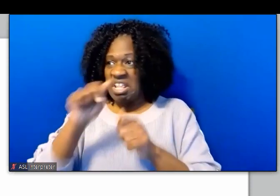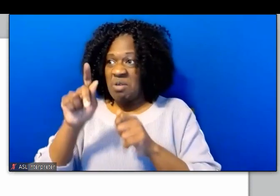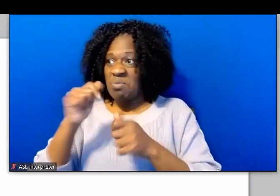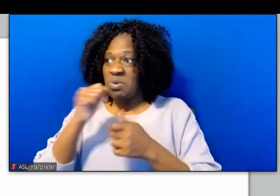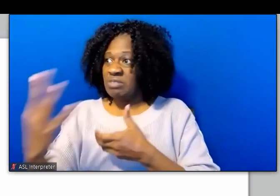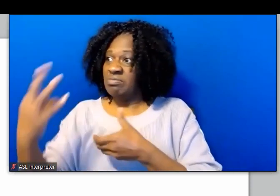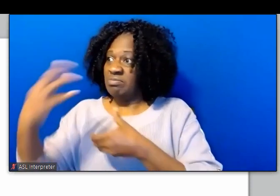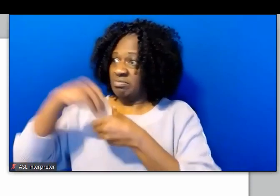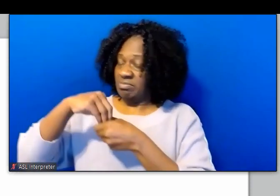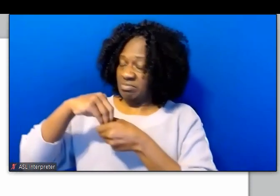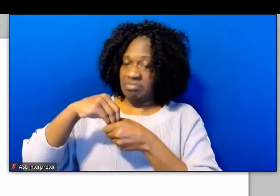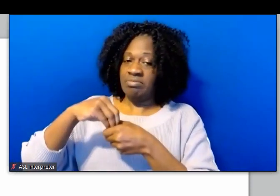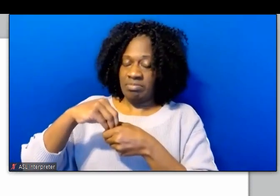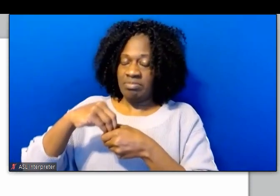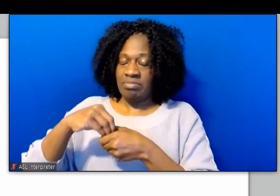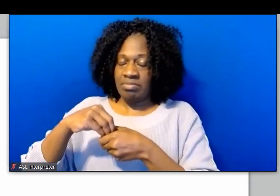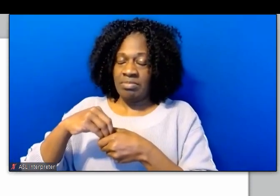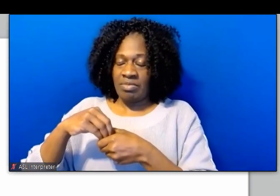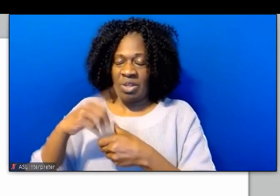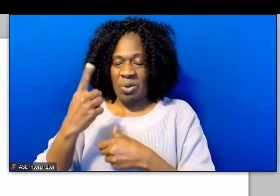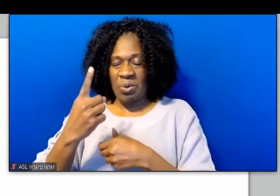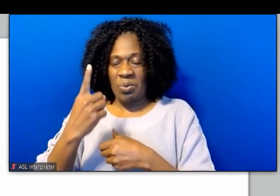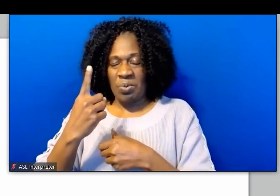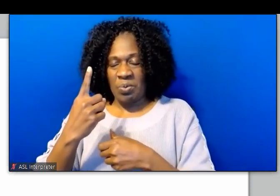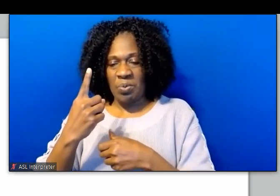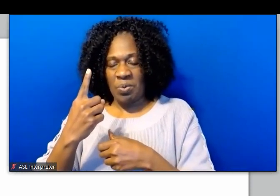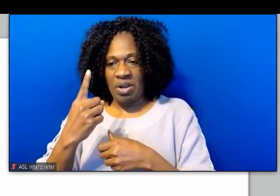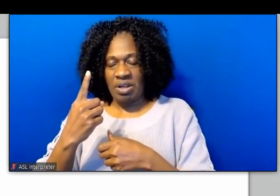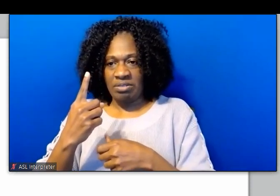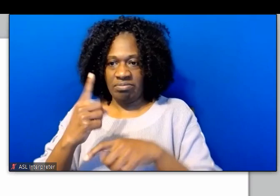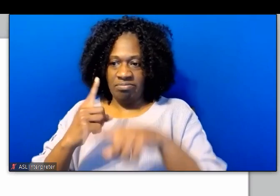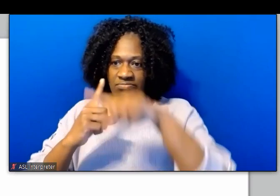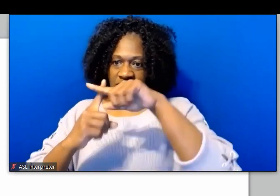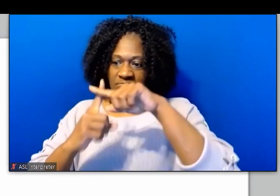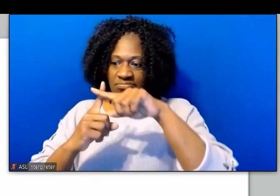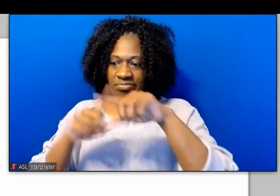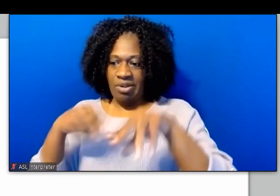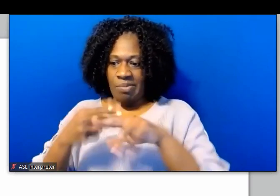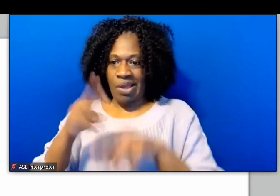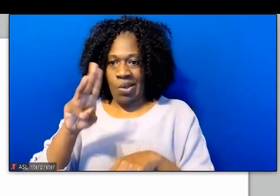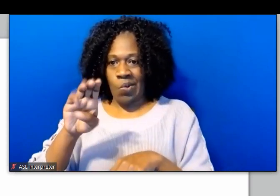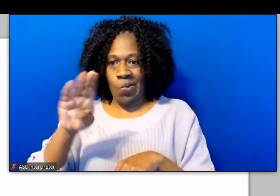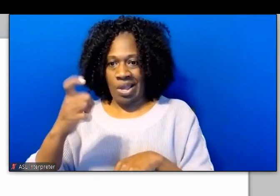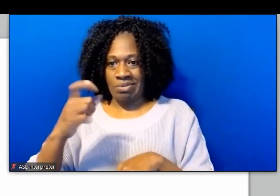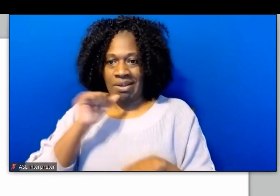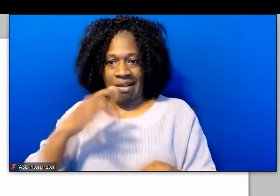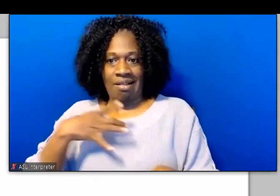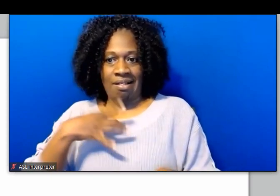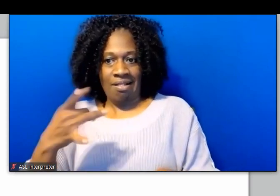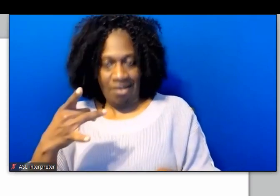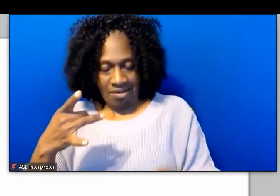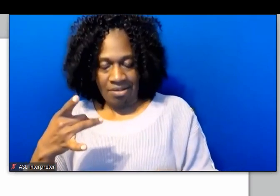So that one of the pros of Web Ex that I liked and that's worked very well.